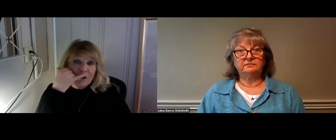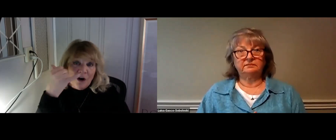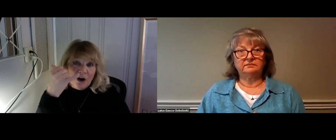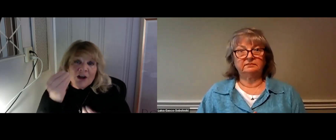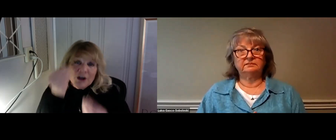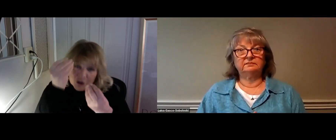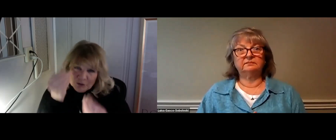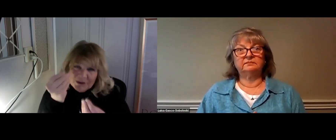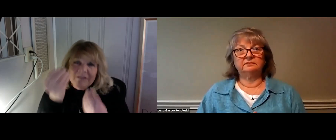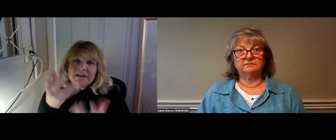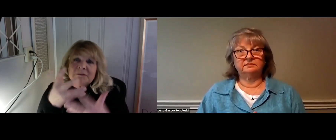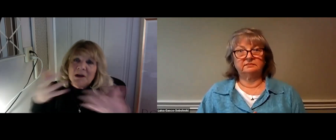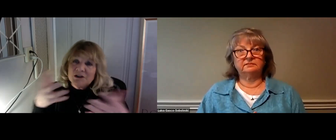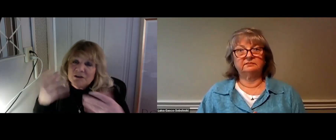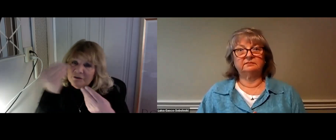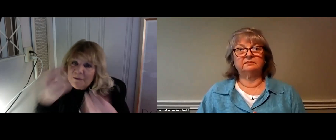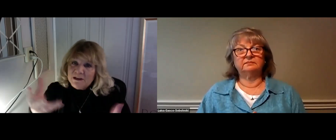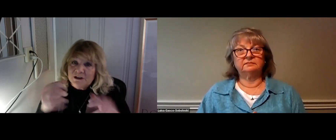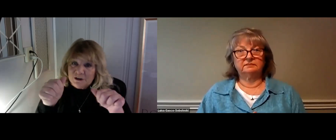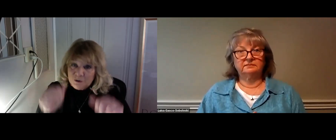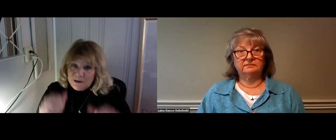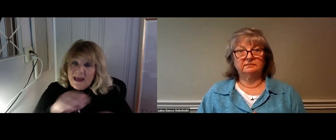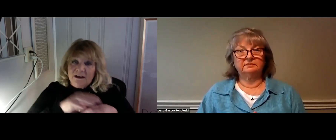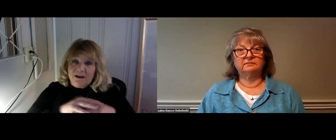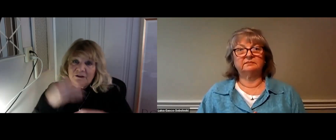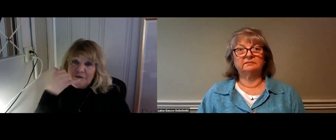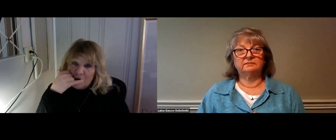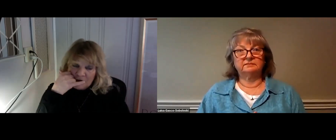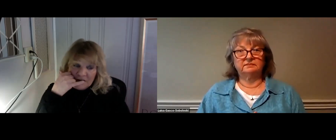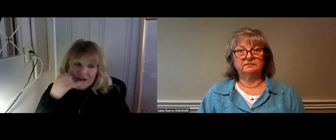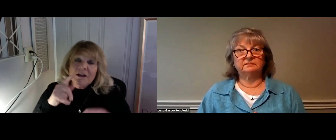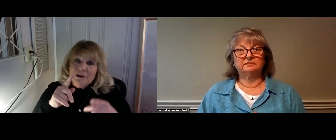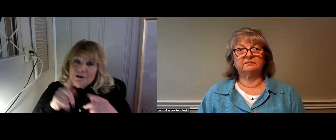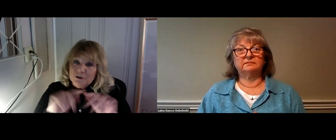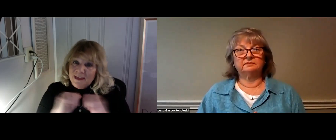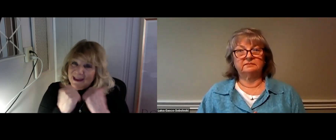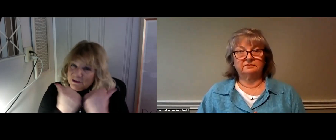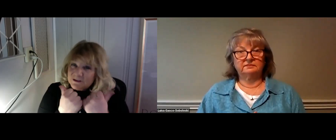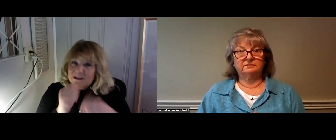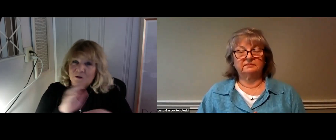call, to give as much information as you can on the phone to the agency or